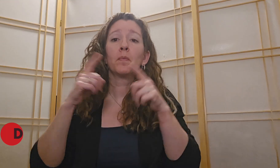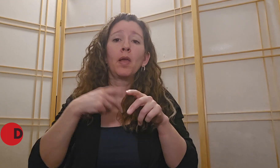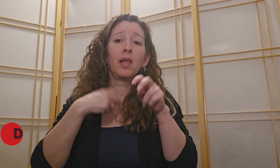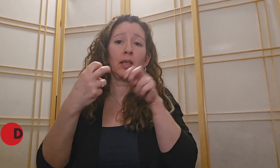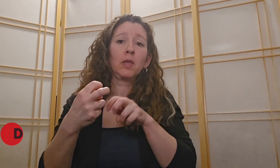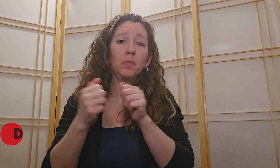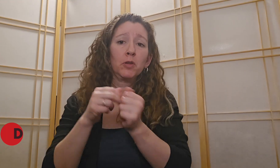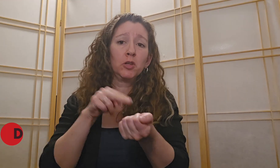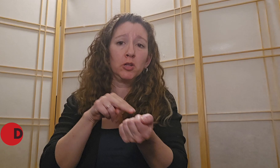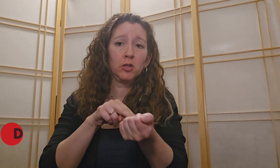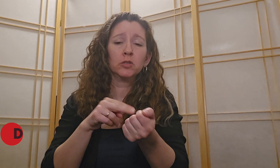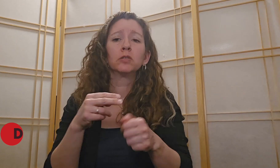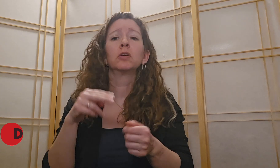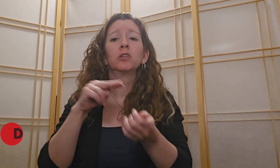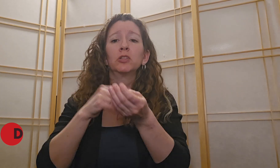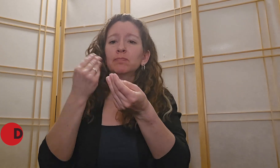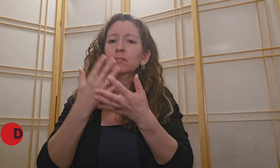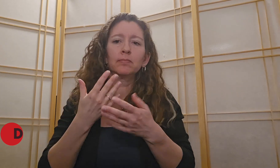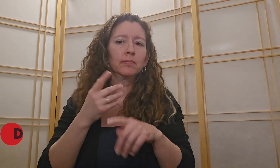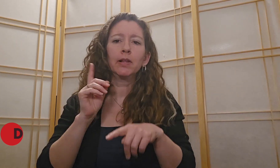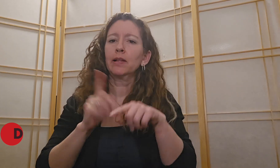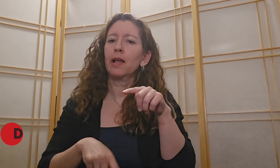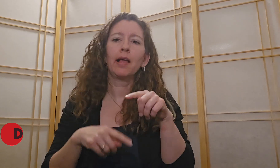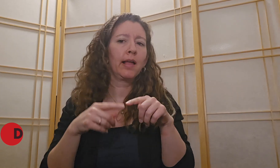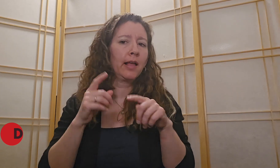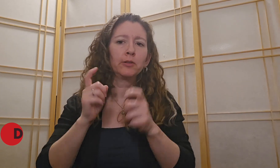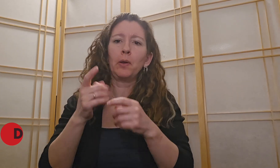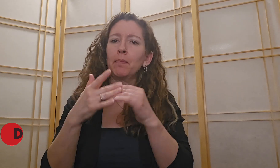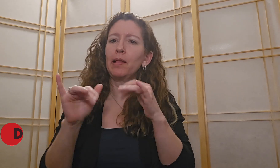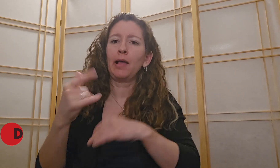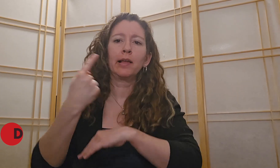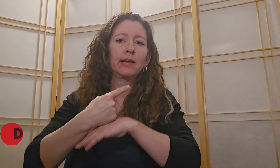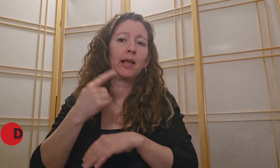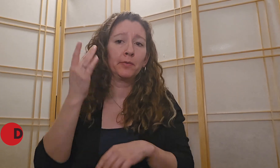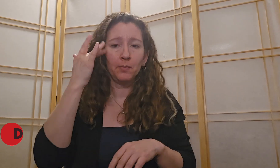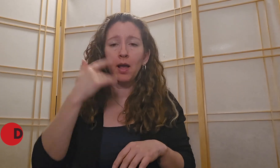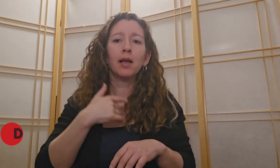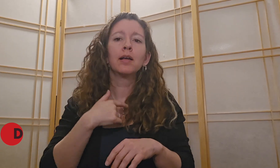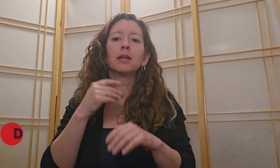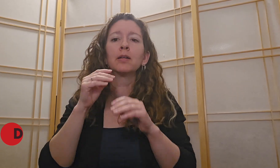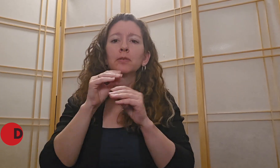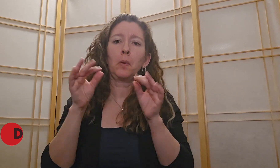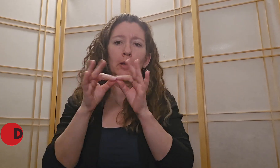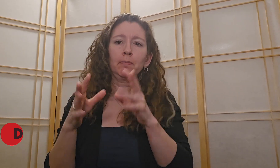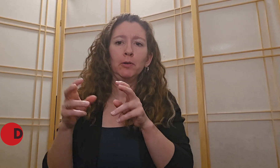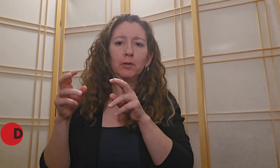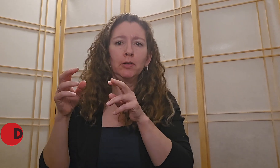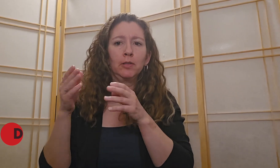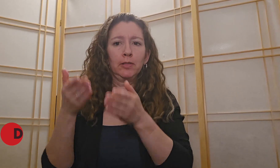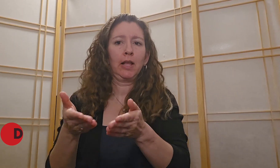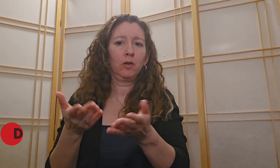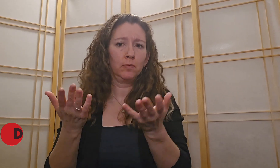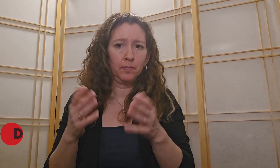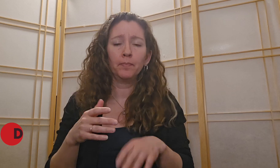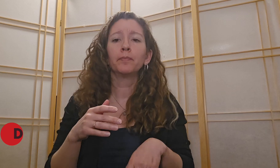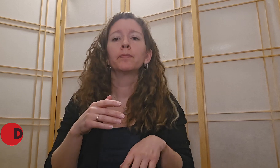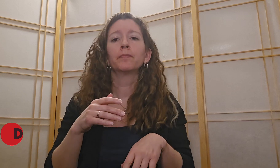When I sat down with the nurse, she informed me that I cannot donate blood that day because no interpreter is present. How I communicated that day,